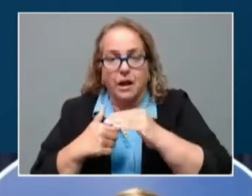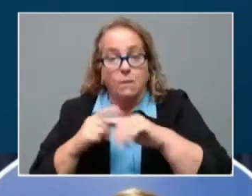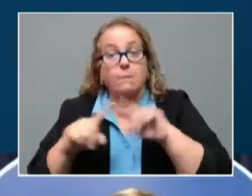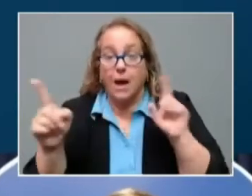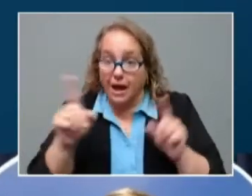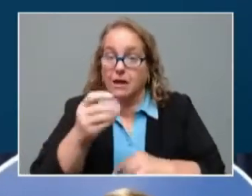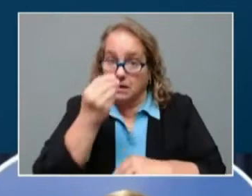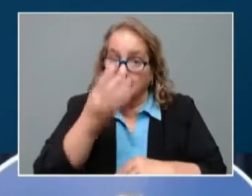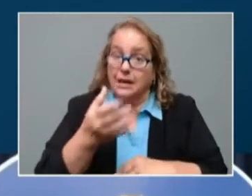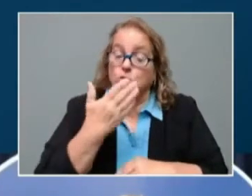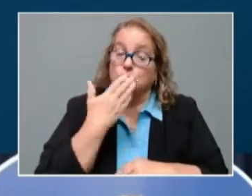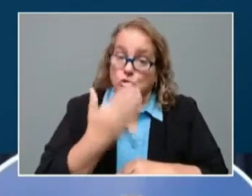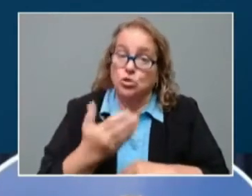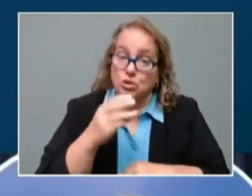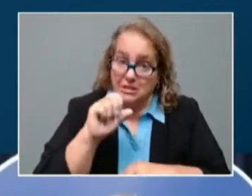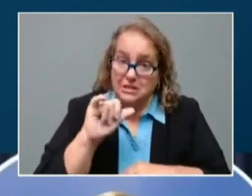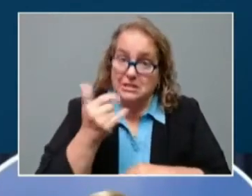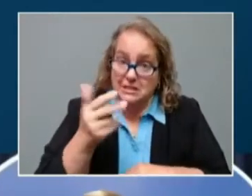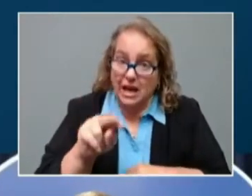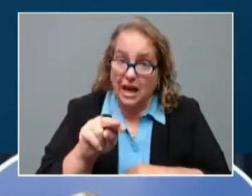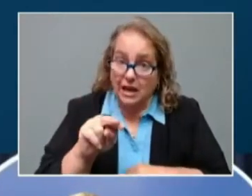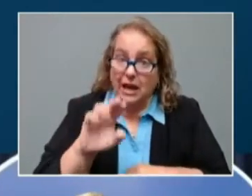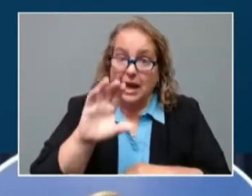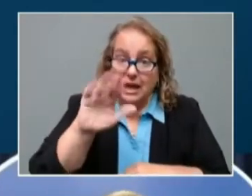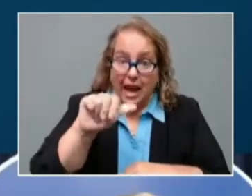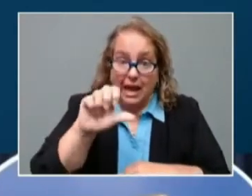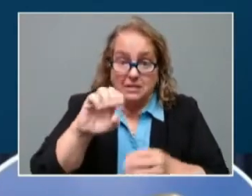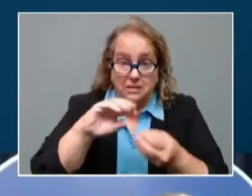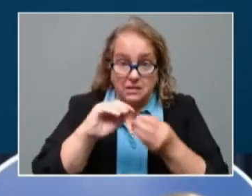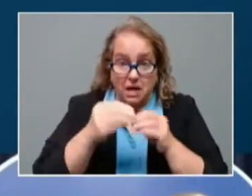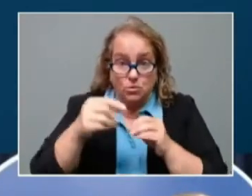numbers are going down. We do need them to go down a lot faster though.